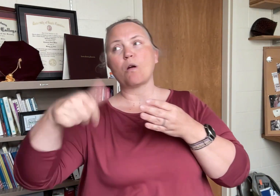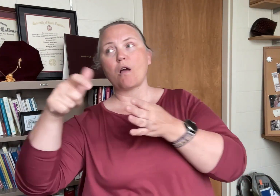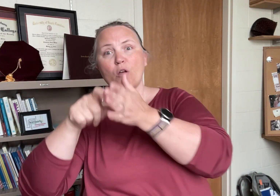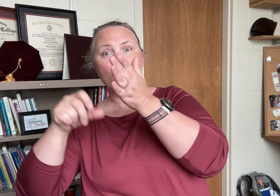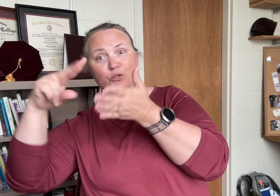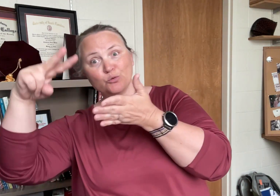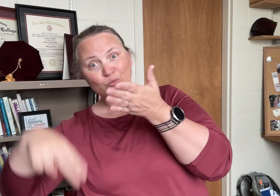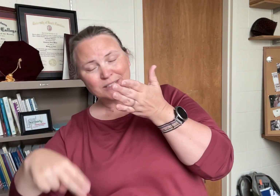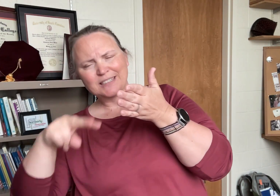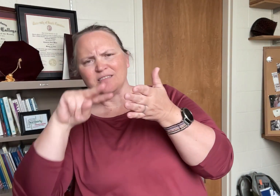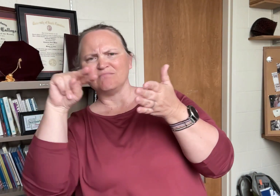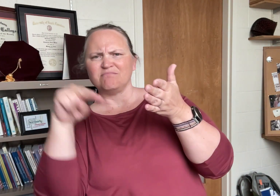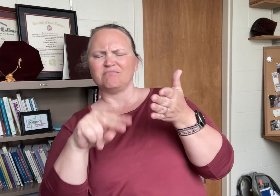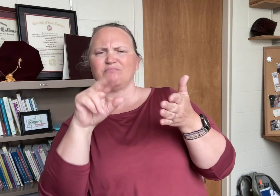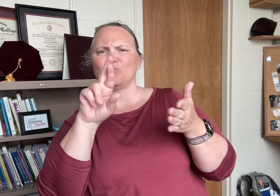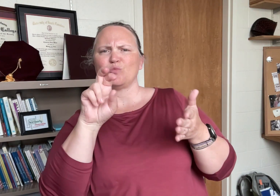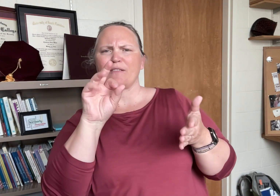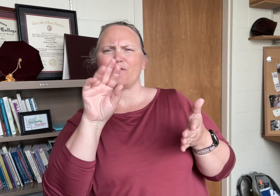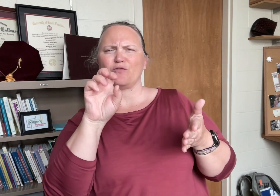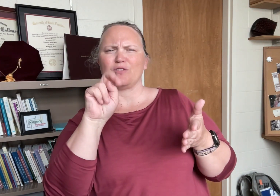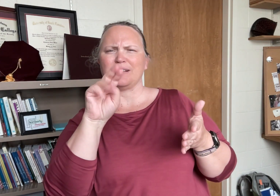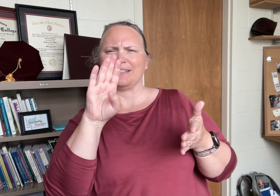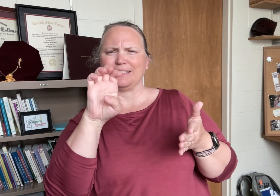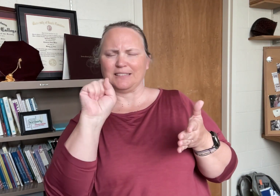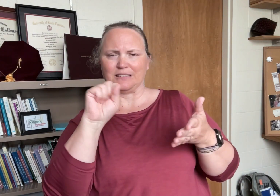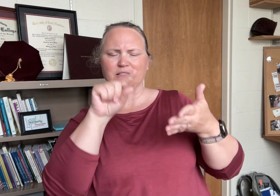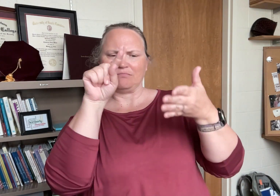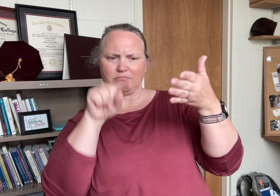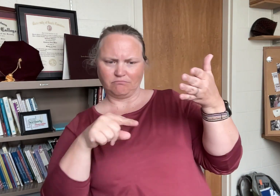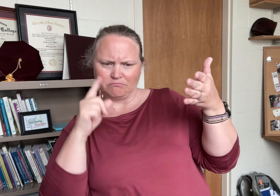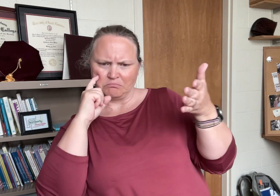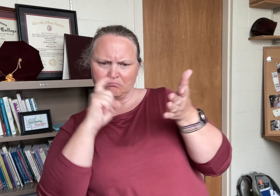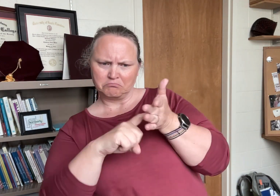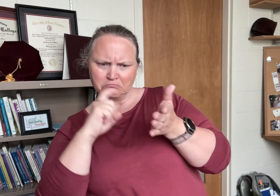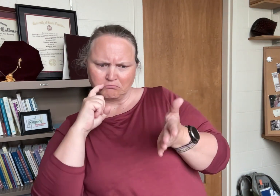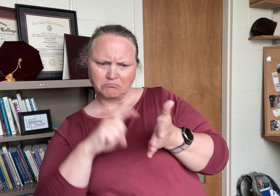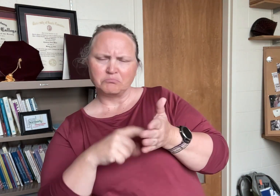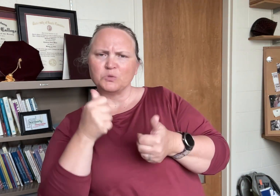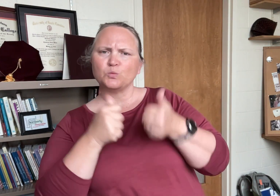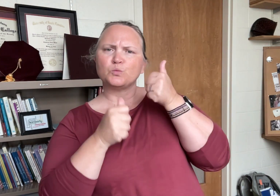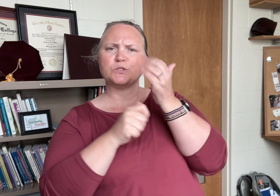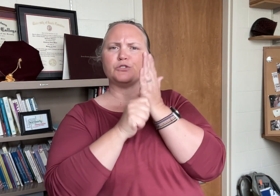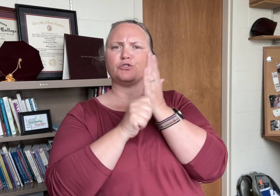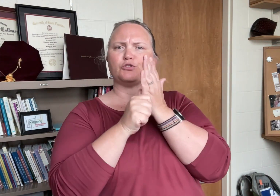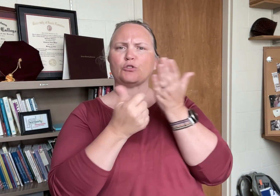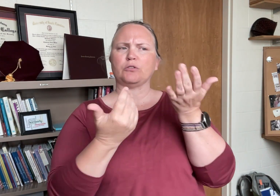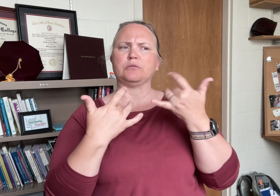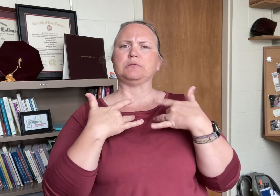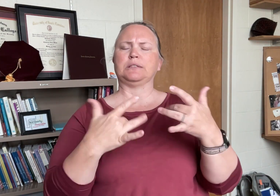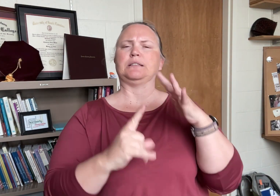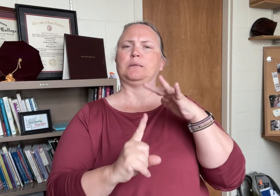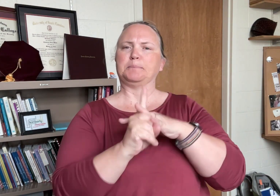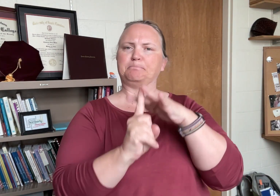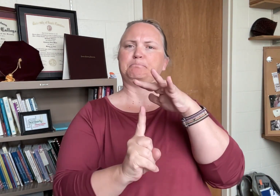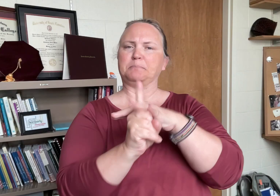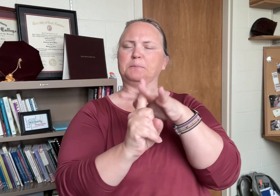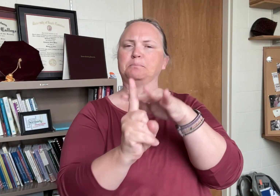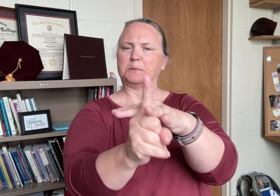article that you've read lately that was on point for your topic. And as you look through those reference lists, take note of the journals that